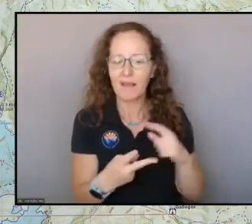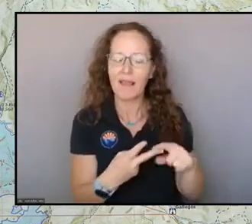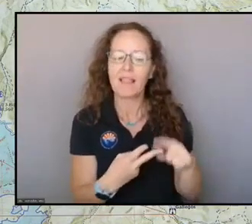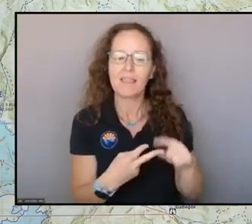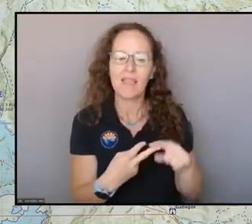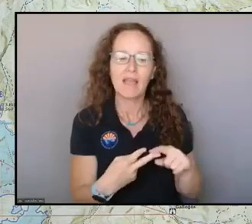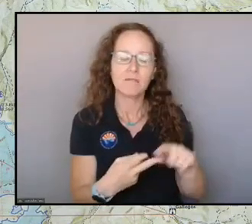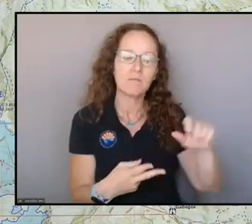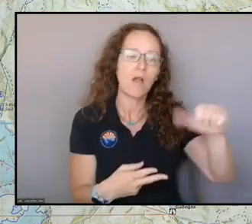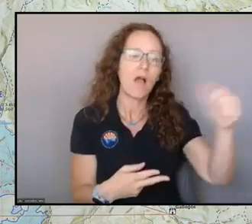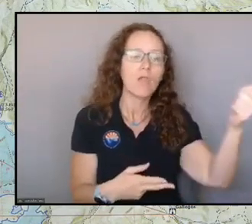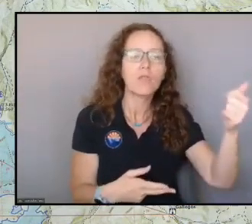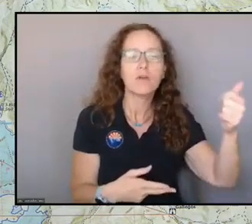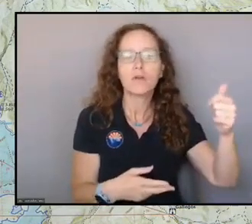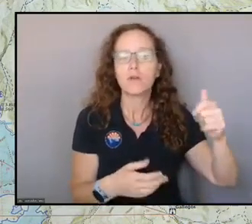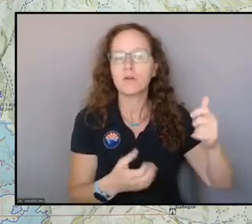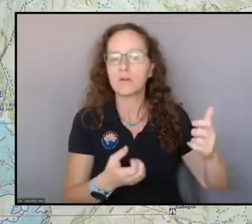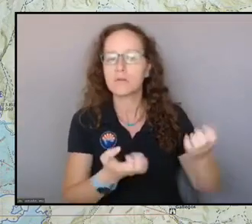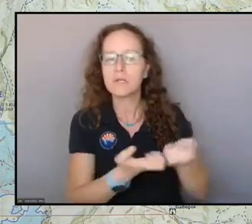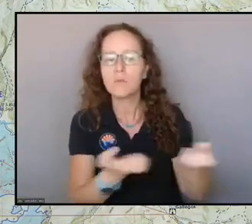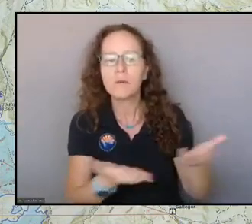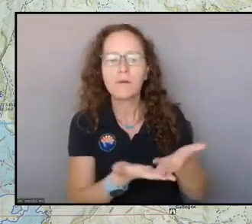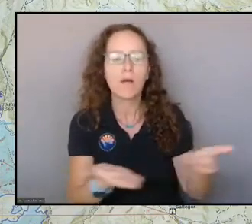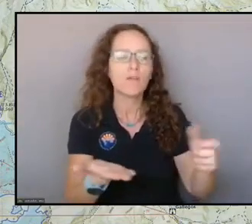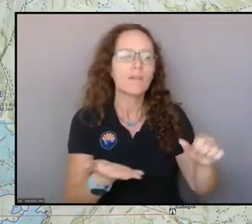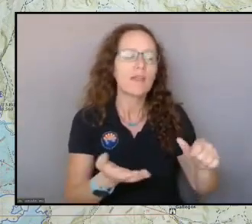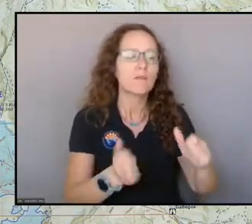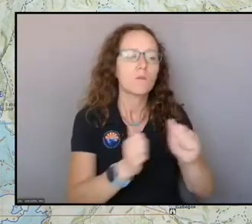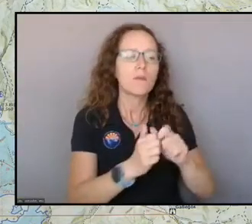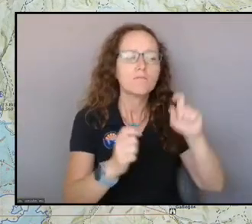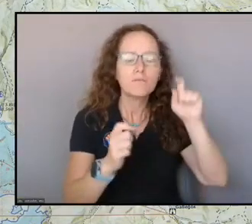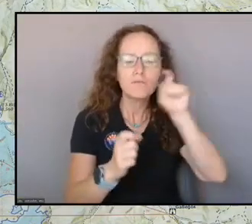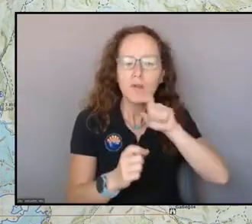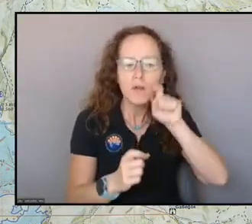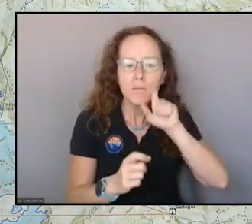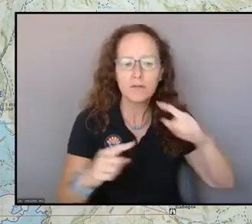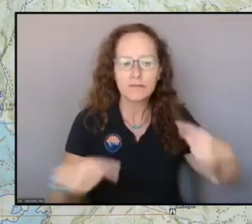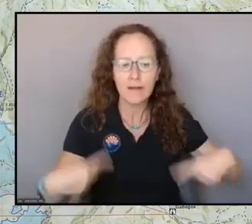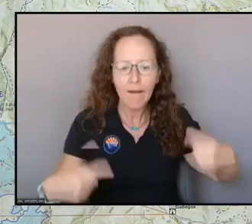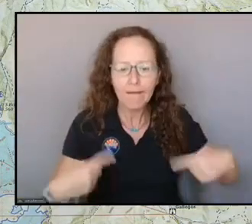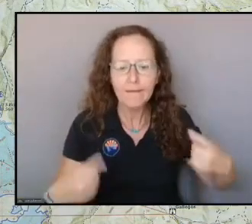AND OTHER THINGS THAT ARE LESS LIKELY TO CAUSE SPARKS, THEY CAN STILL CONTINUE THE WORK.